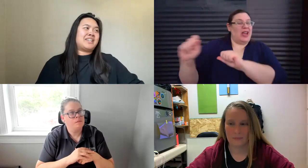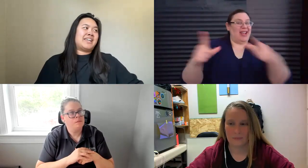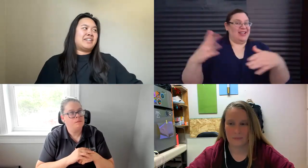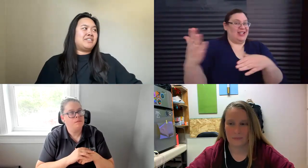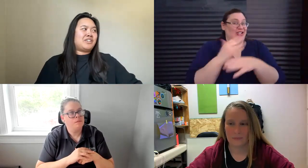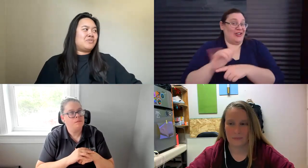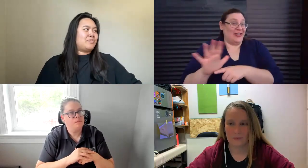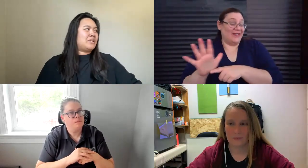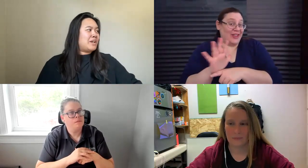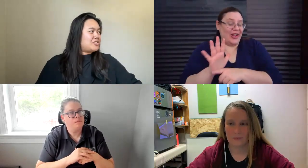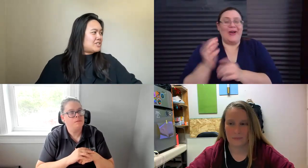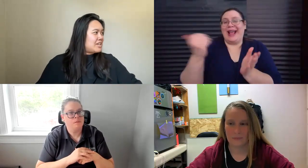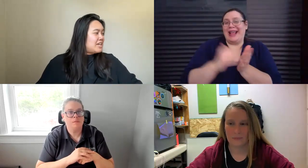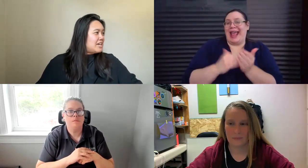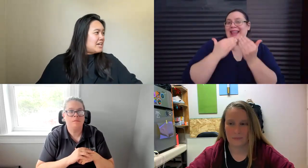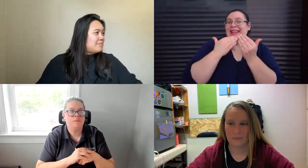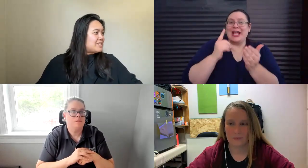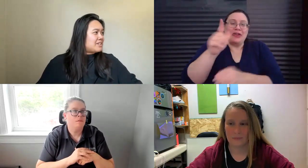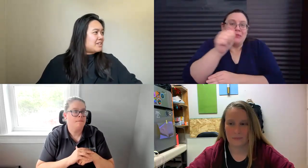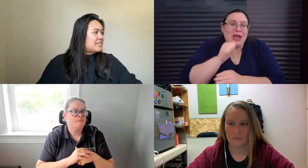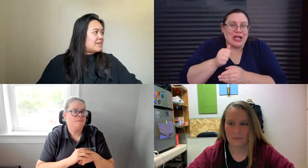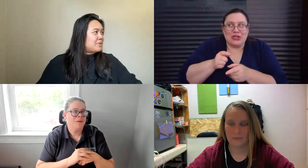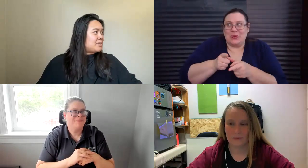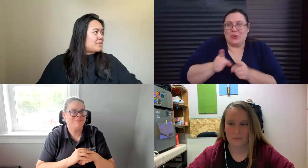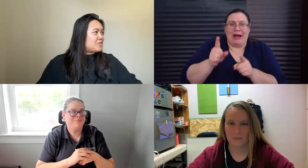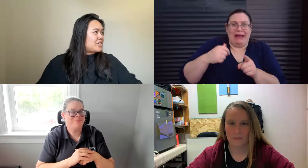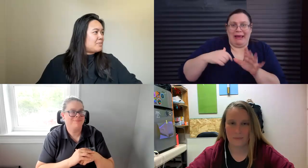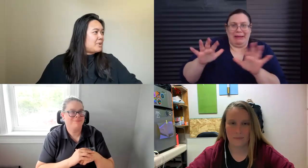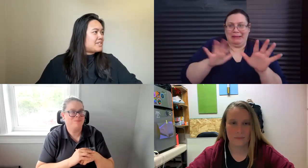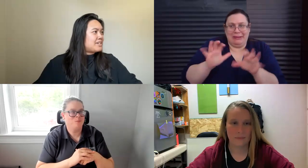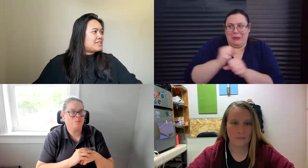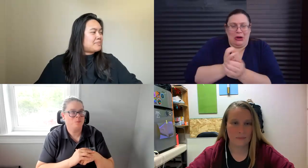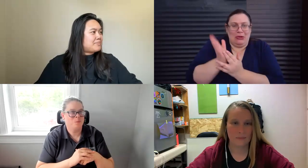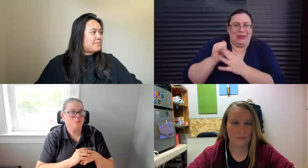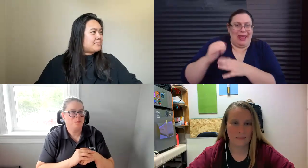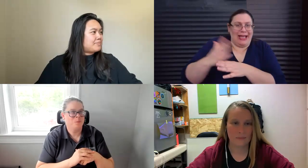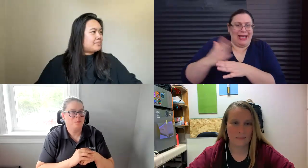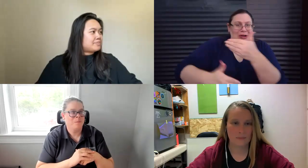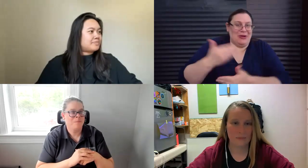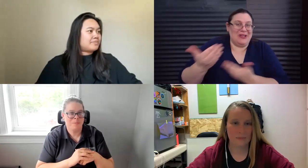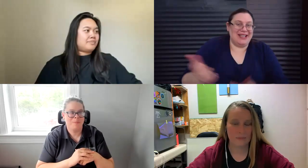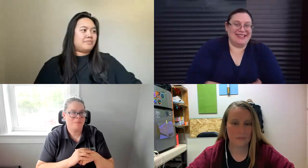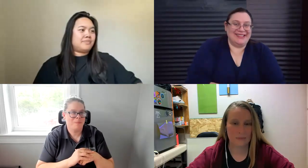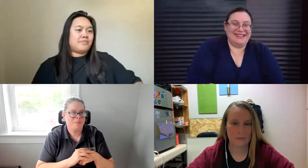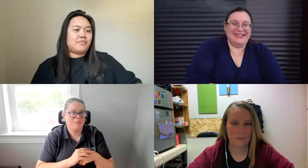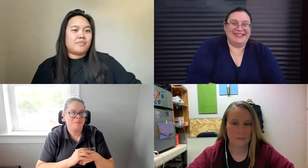Again, thank you for being patient as I work through the sharing process. Can we see this okay?